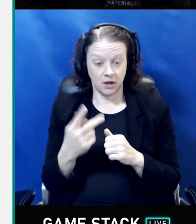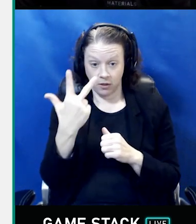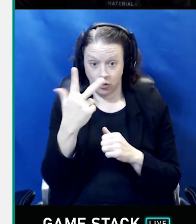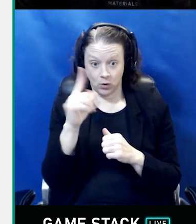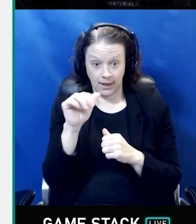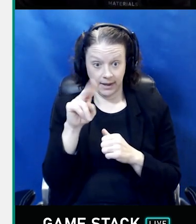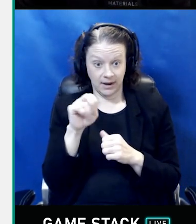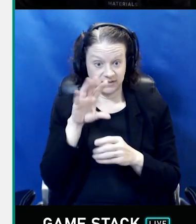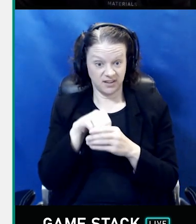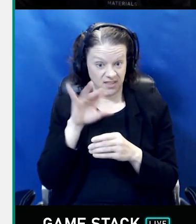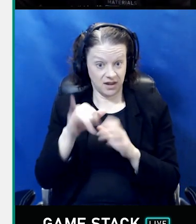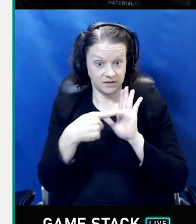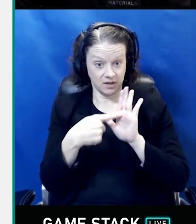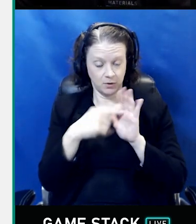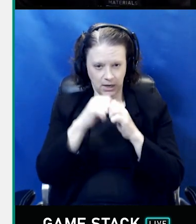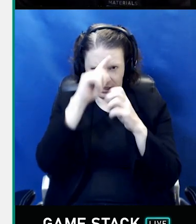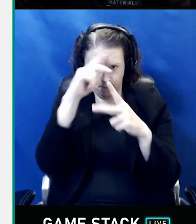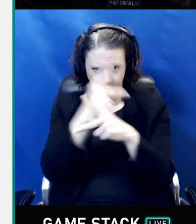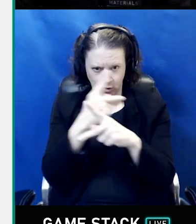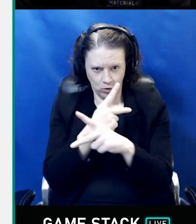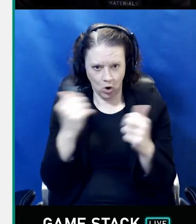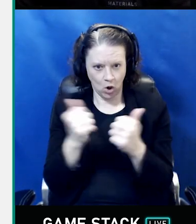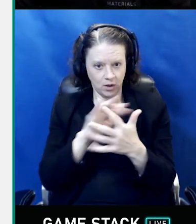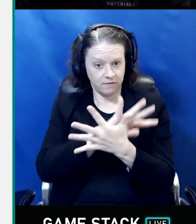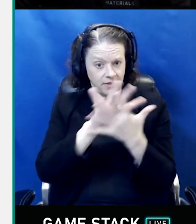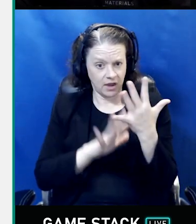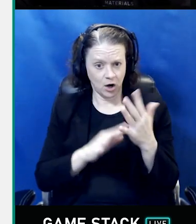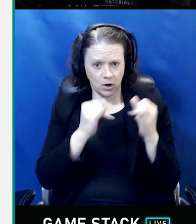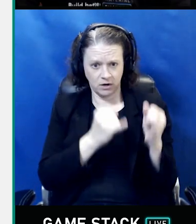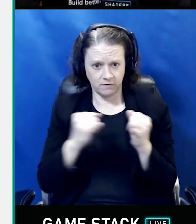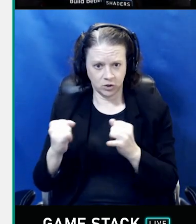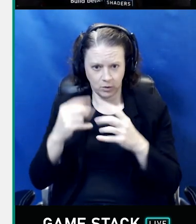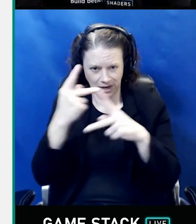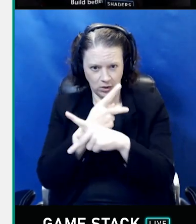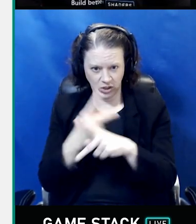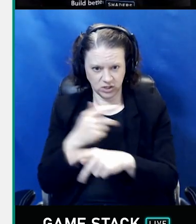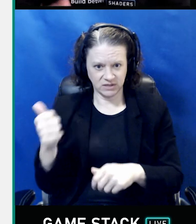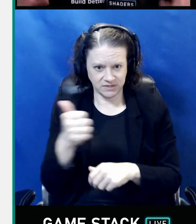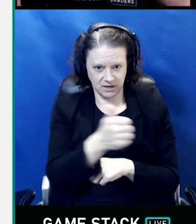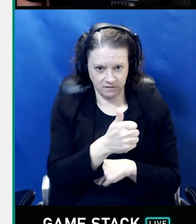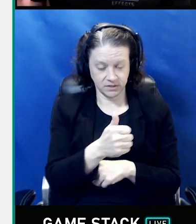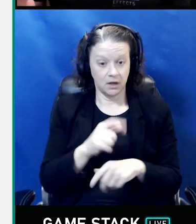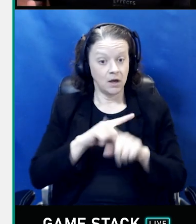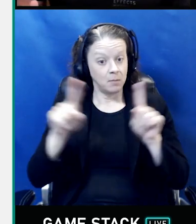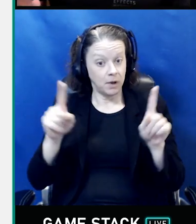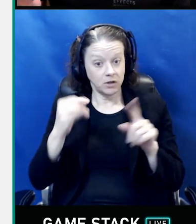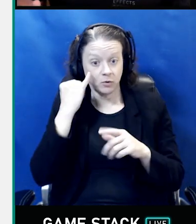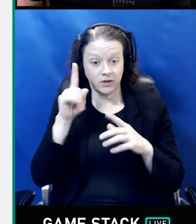are able to compute all of their individual calculations by themselves, but when they need to get mitmap information,